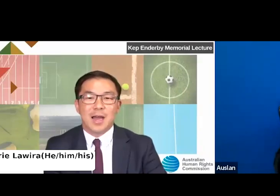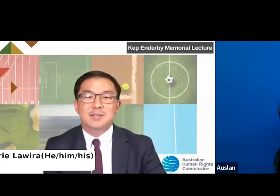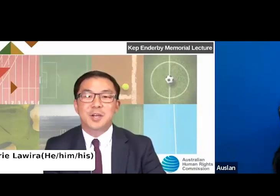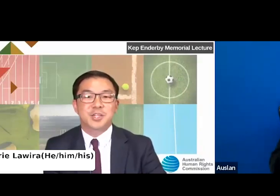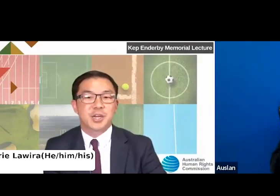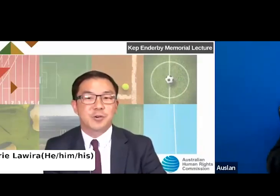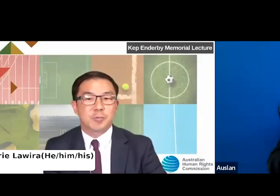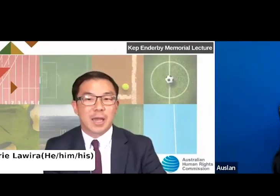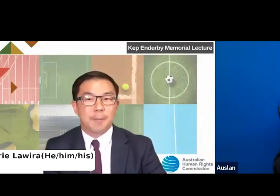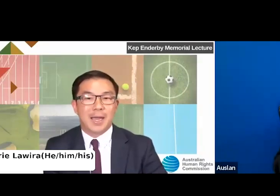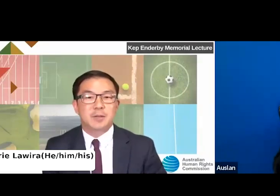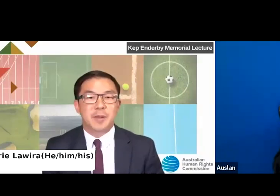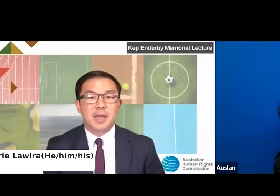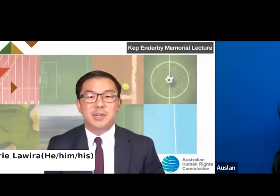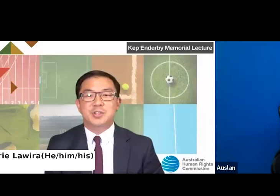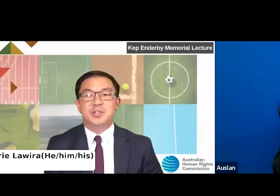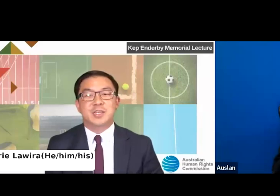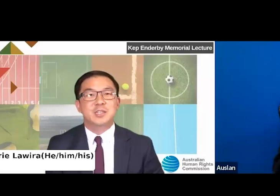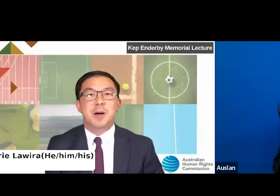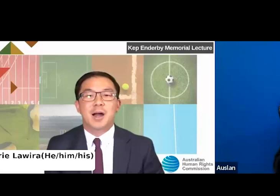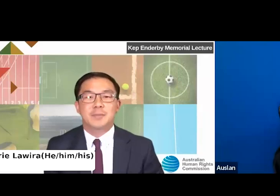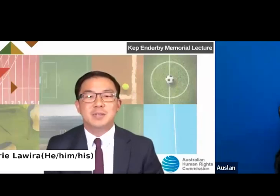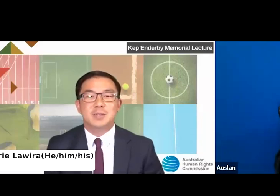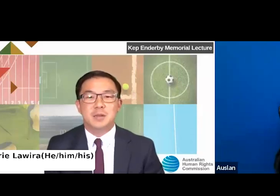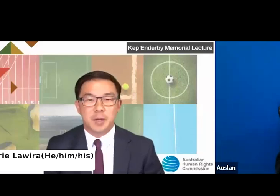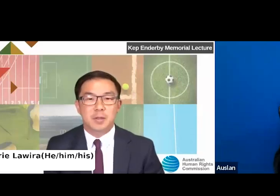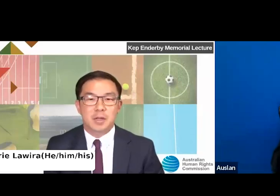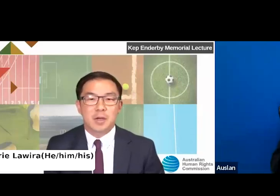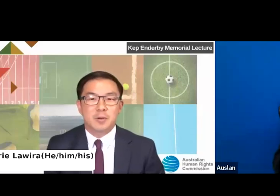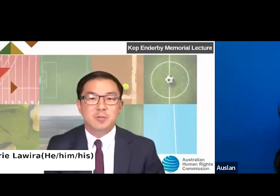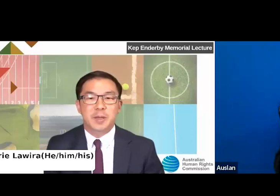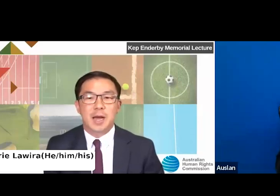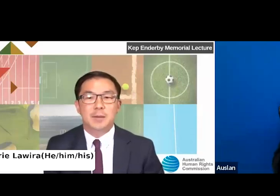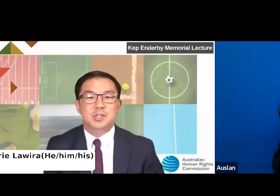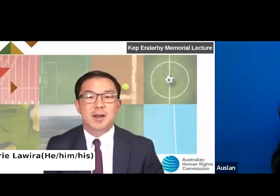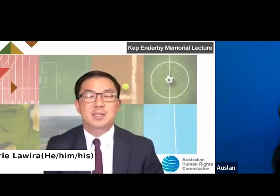as Attorney General and to be introduced into Parliament. The bill, which would become Australia's